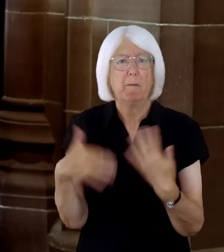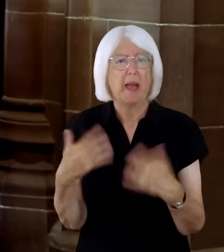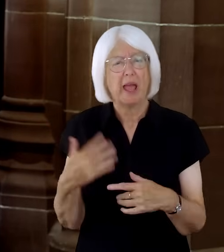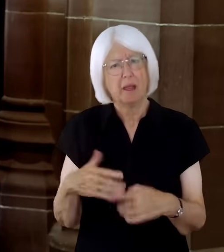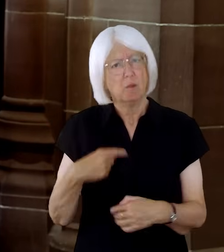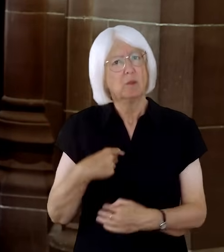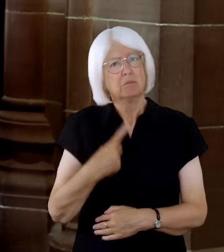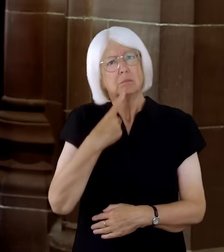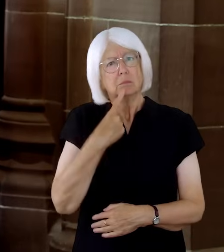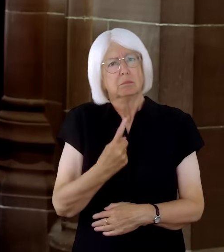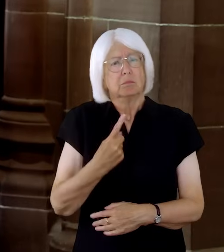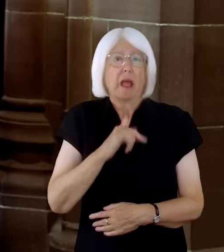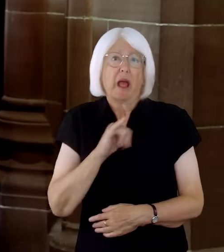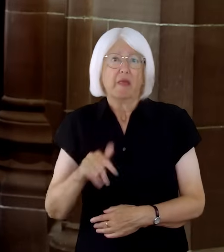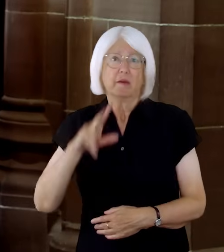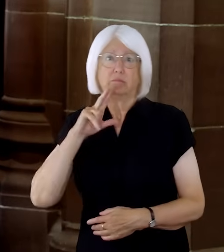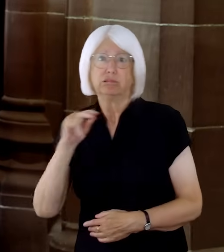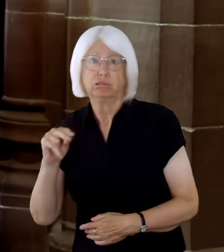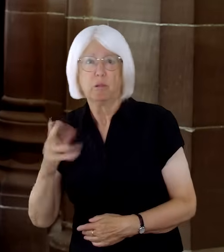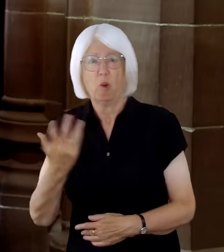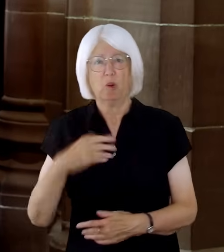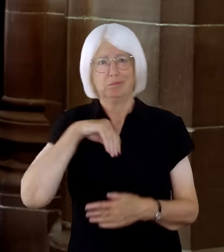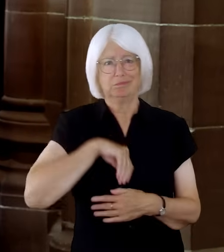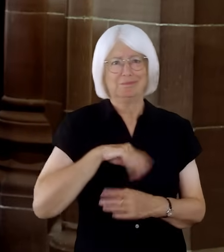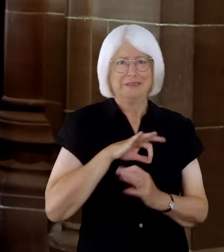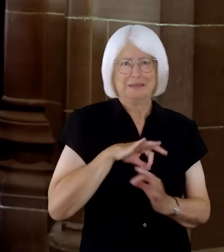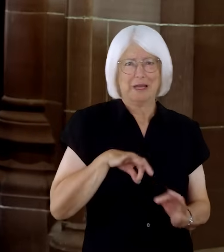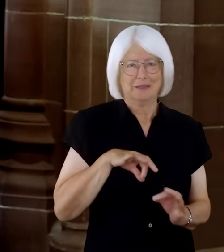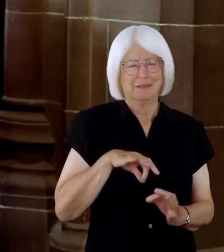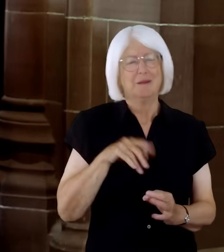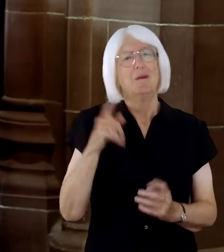We name aloud or in the silence of our hearts, those known to us.